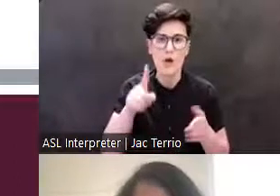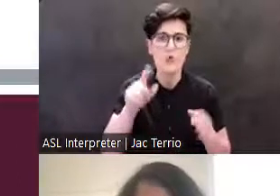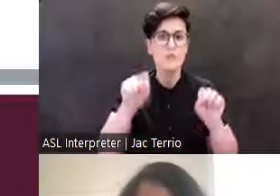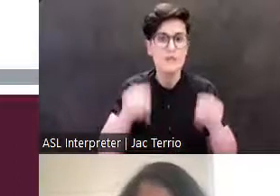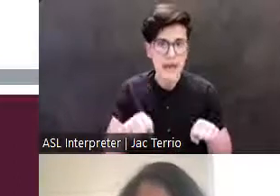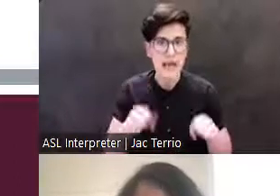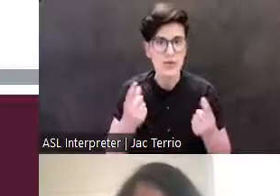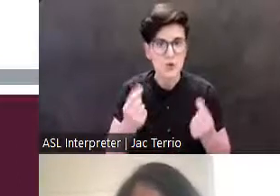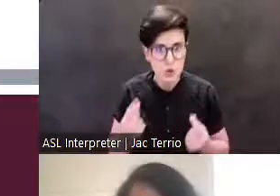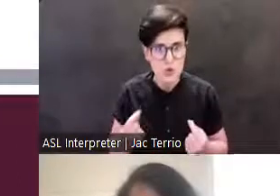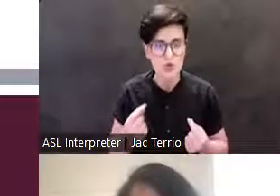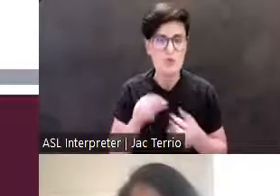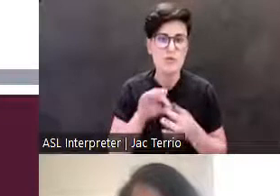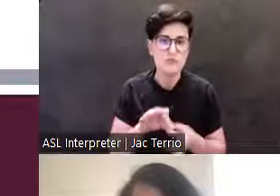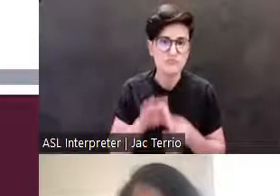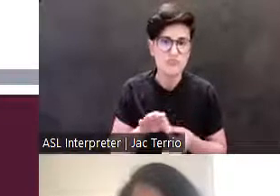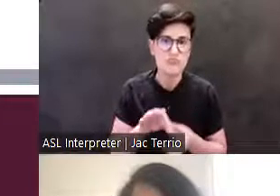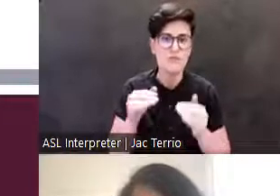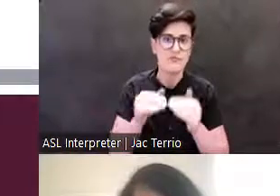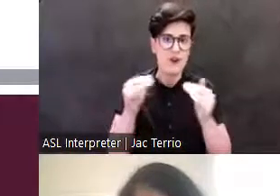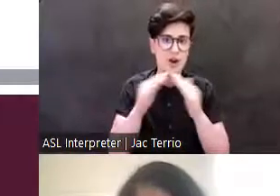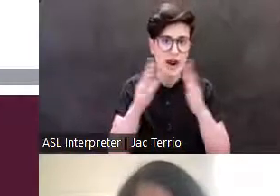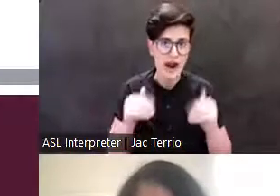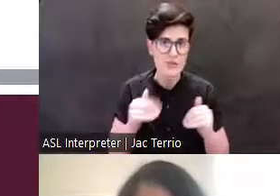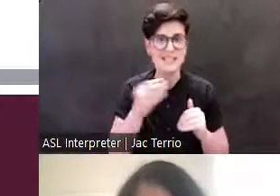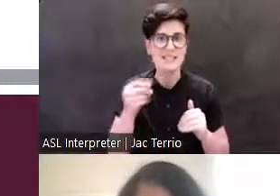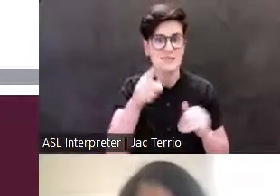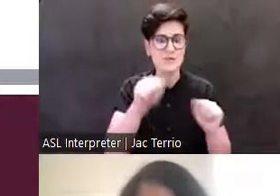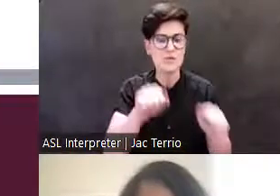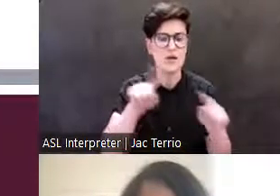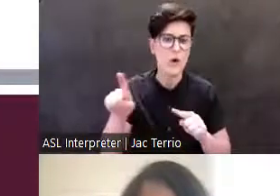Also, you can go to the state of Connecticut commission on human rights.